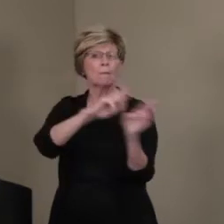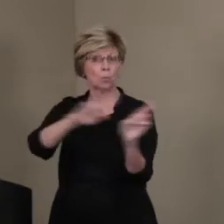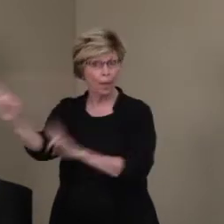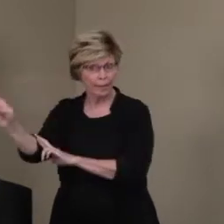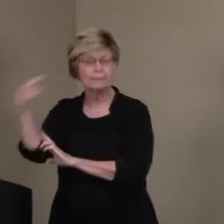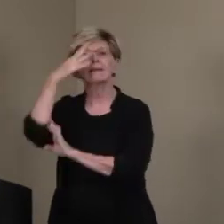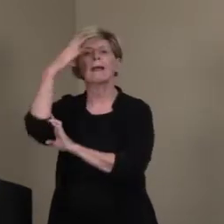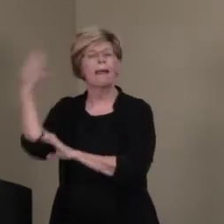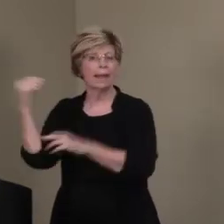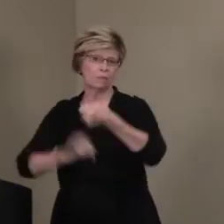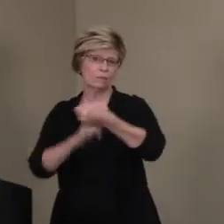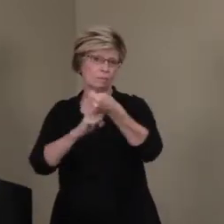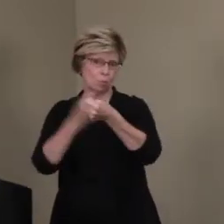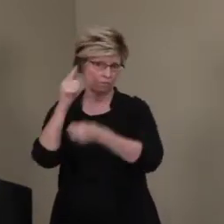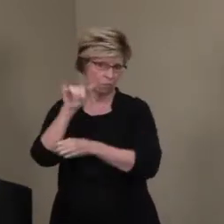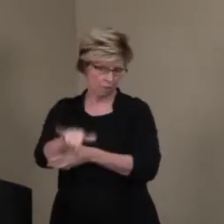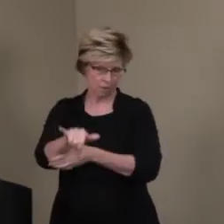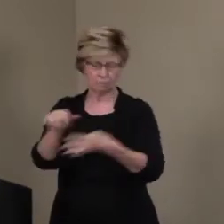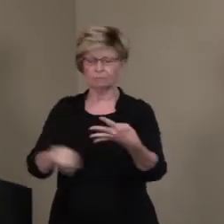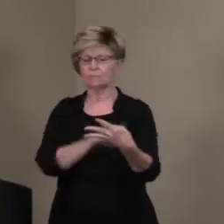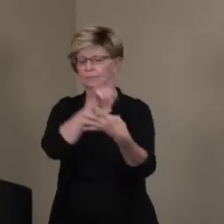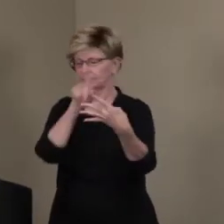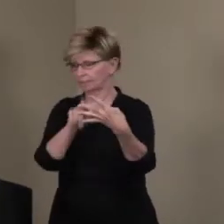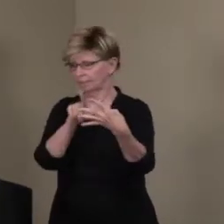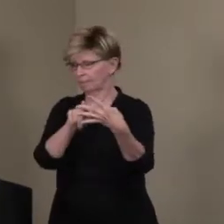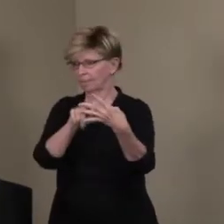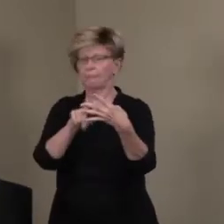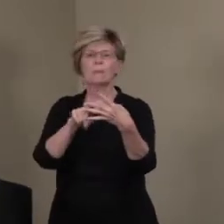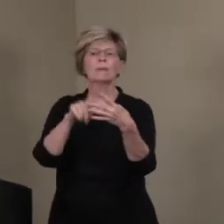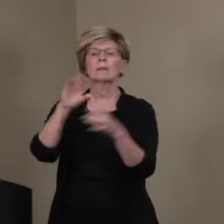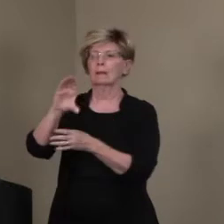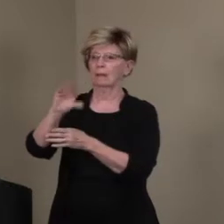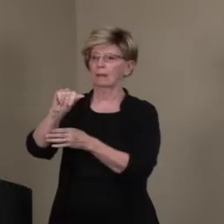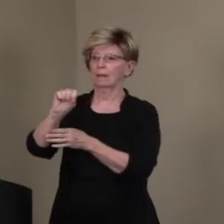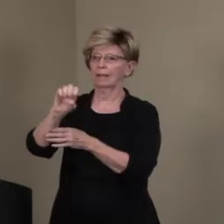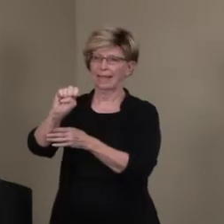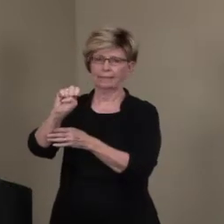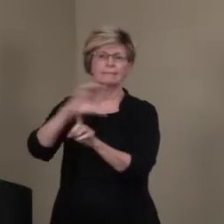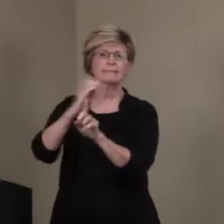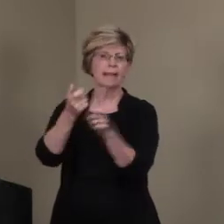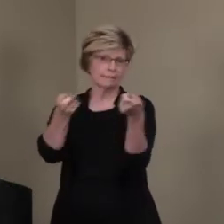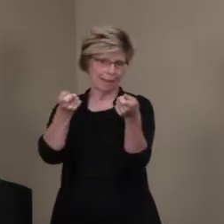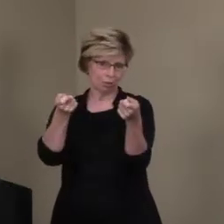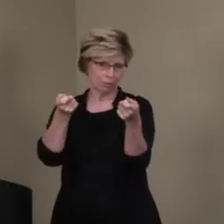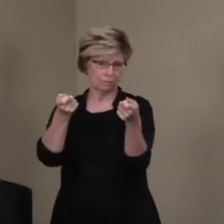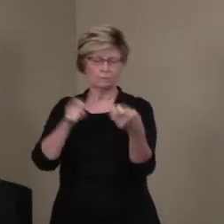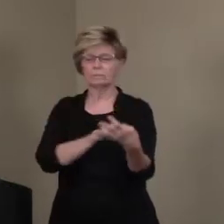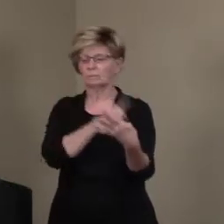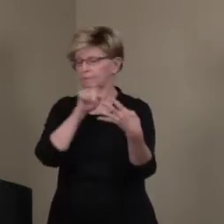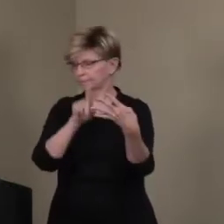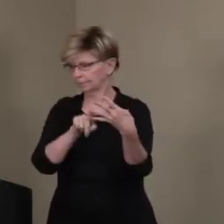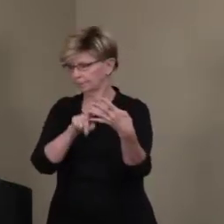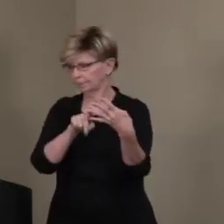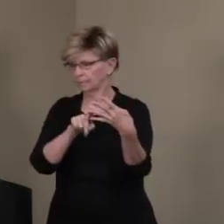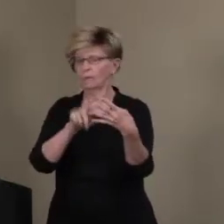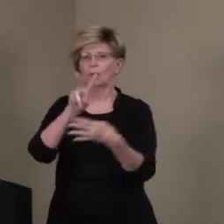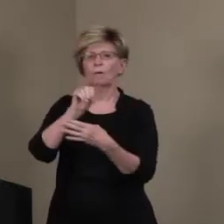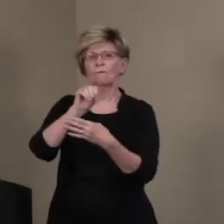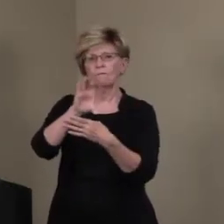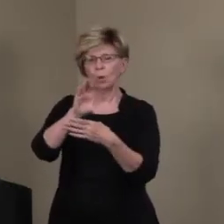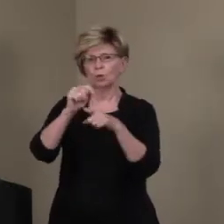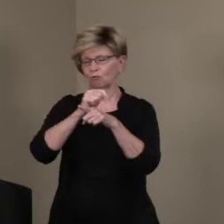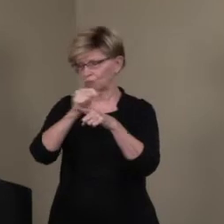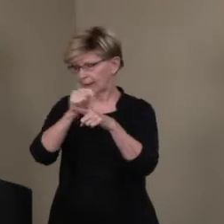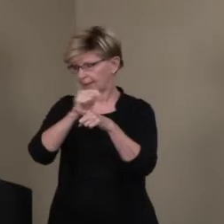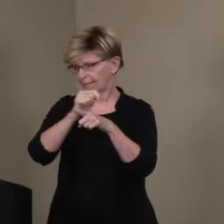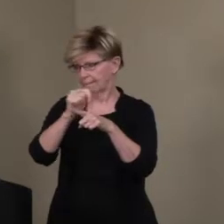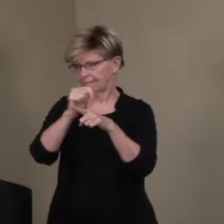one is job readiness and the support for that case management vocational and